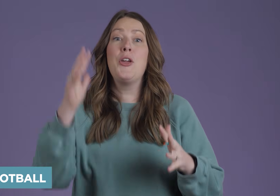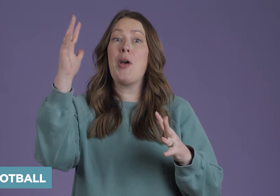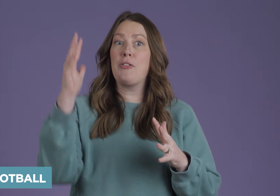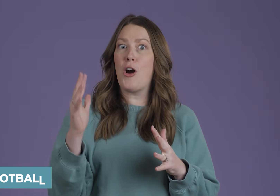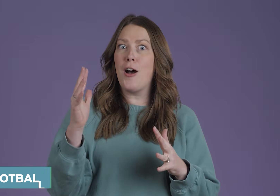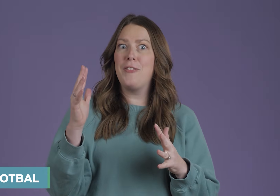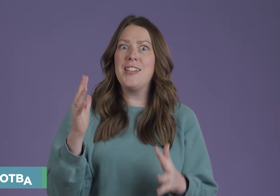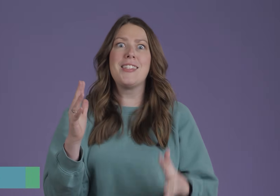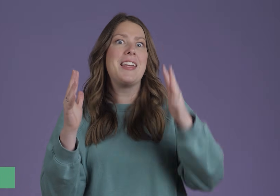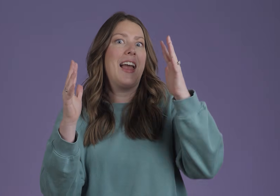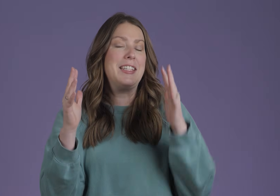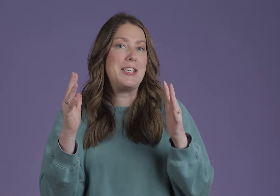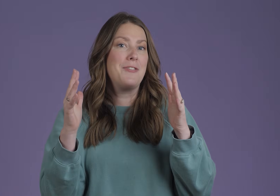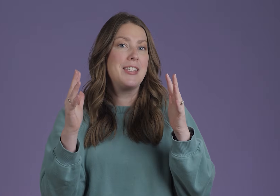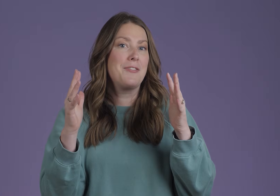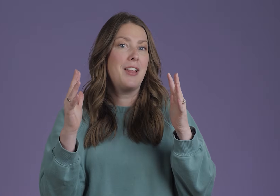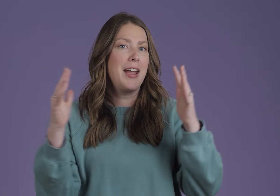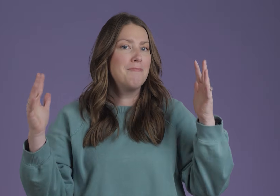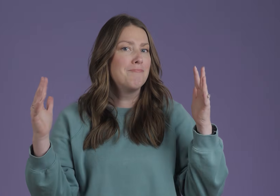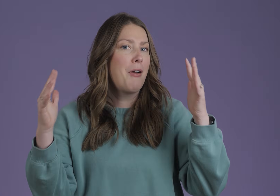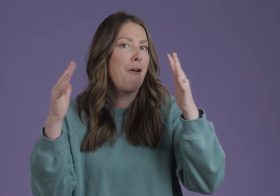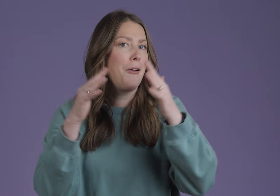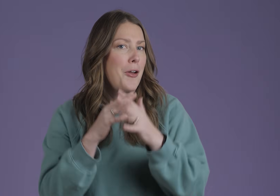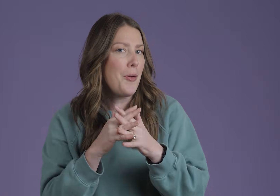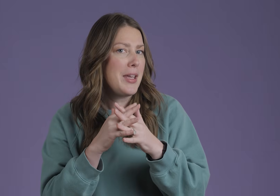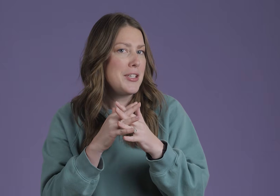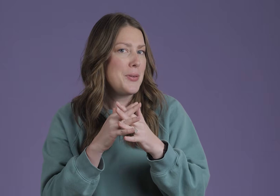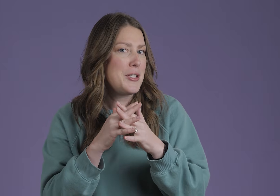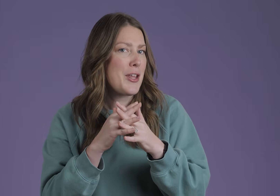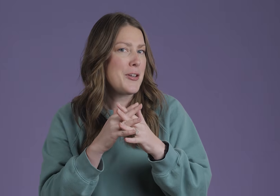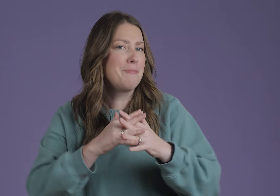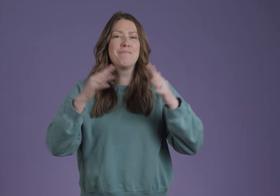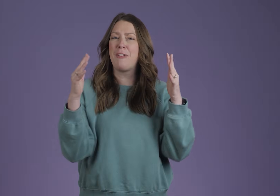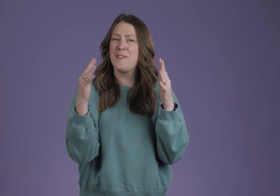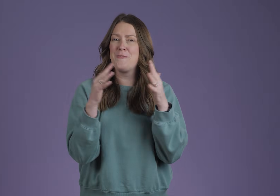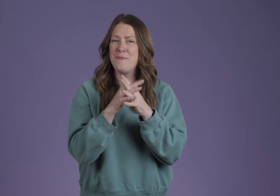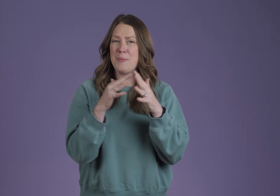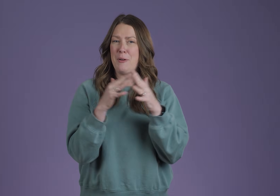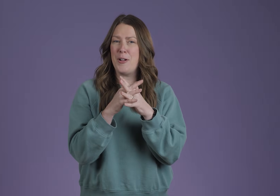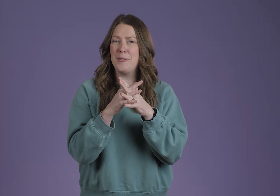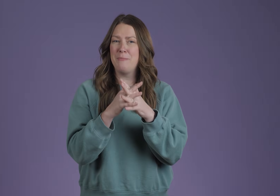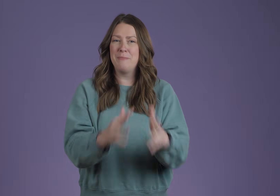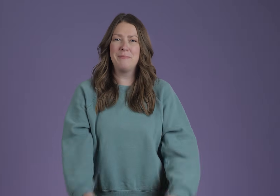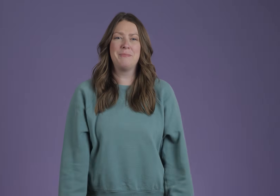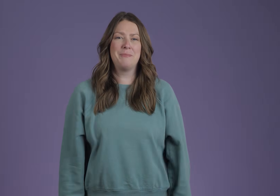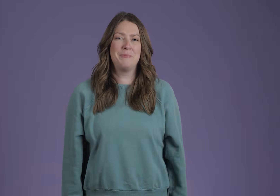You have your offense and defensive line going into each other. Football.